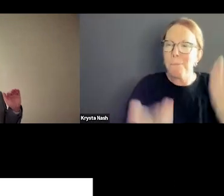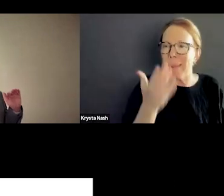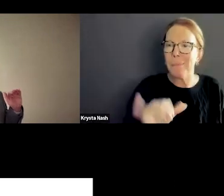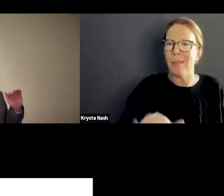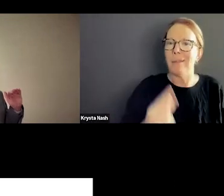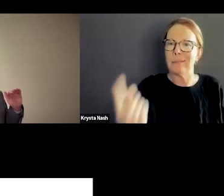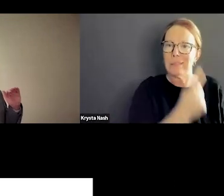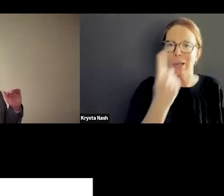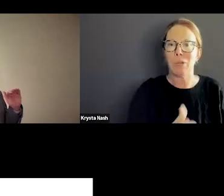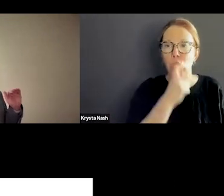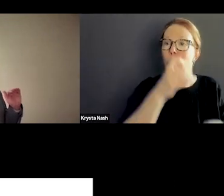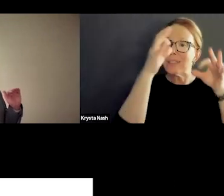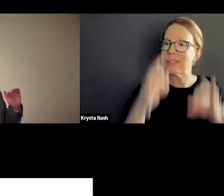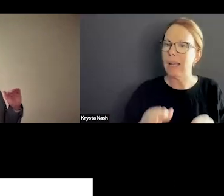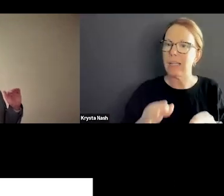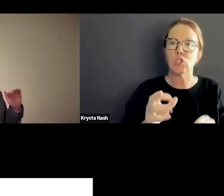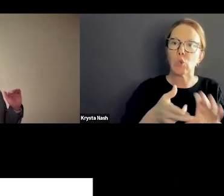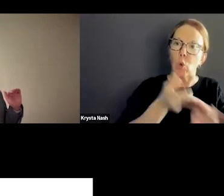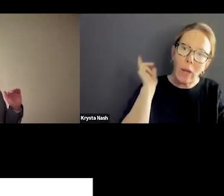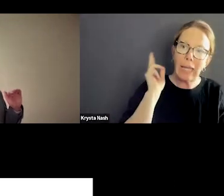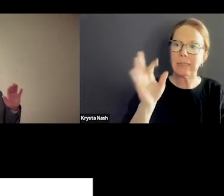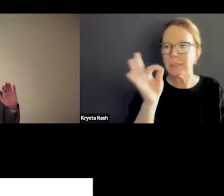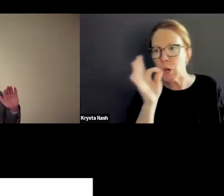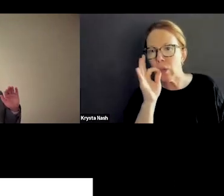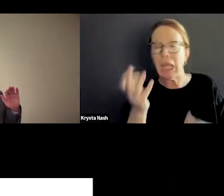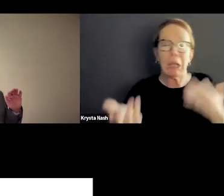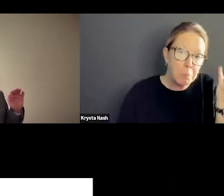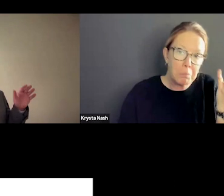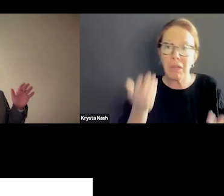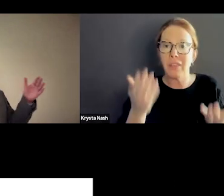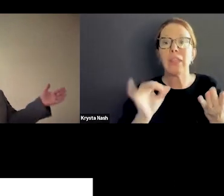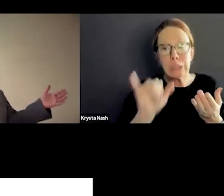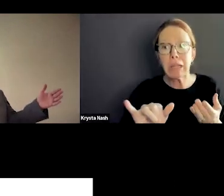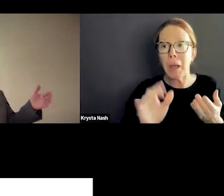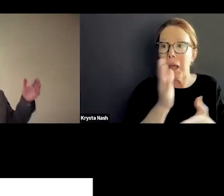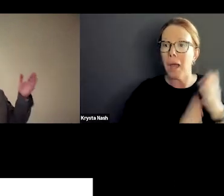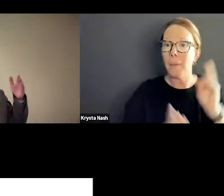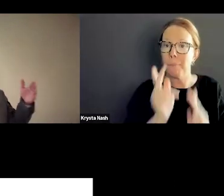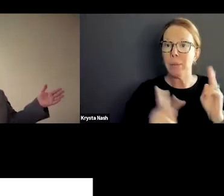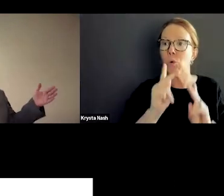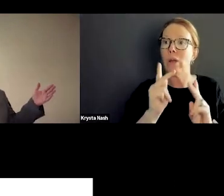they're going to quit, gamble or quits, smoking cannabis. Right? There are the individuals in the middle of your study who decide they're going to stop.